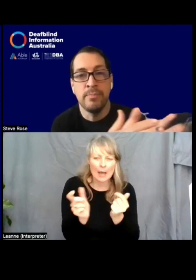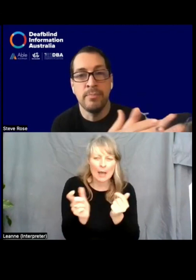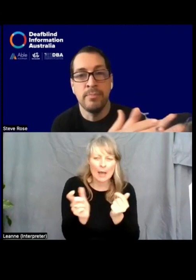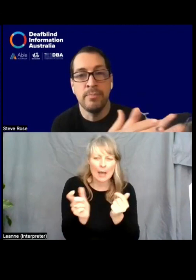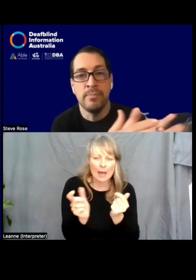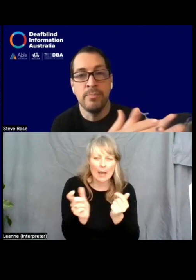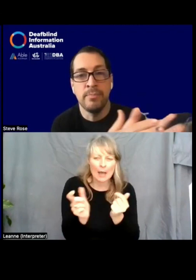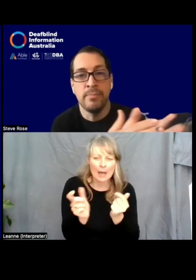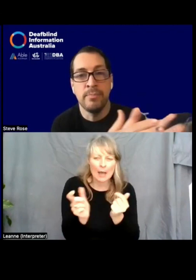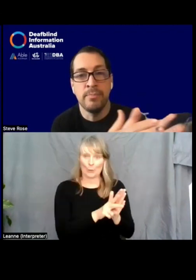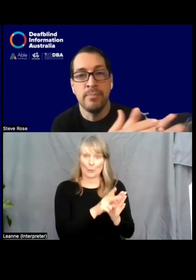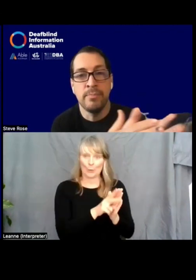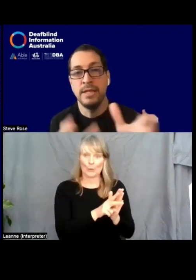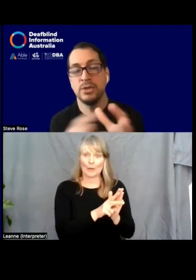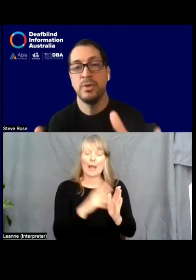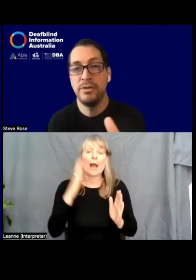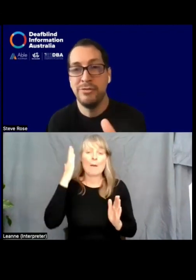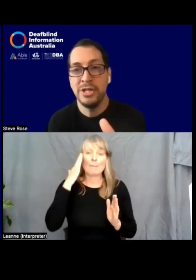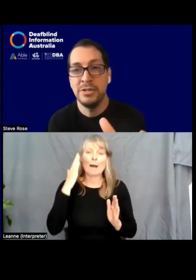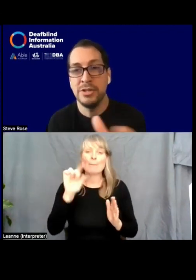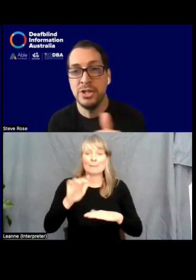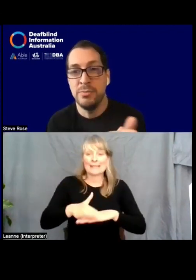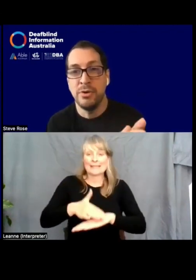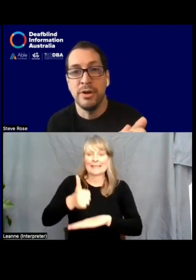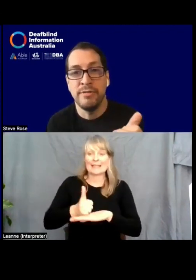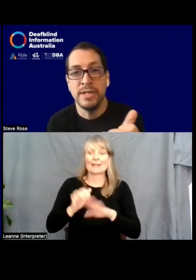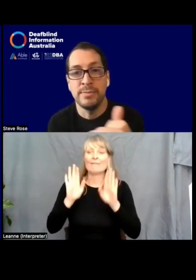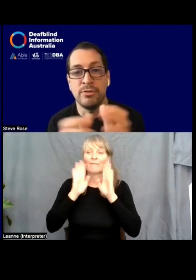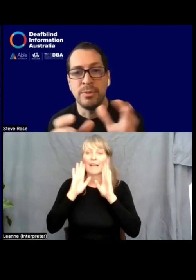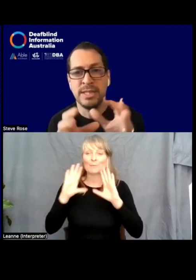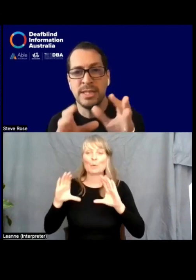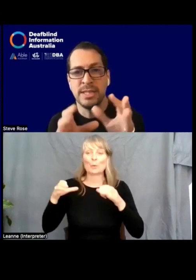Facebook group and this was one of the videos that she put on her Facebook group and I said, "I really